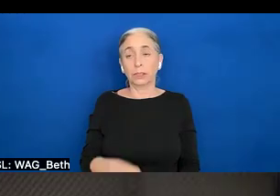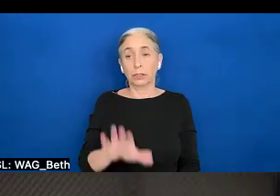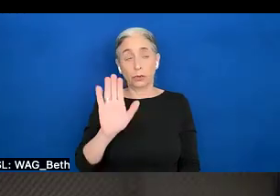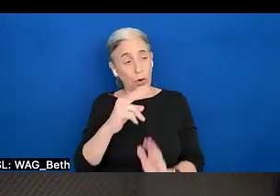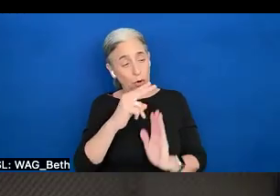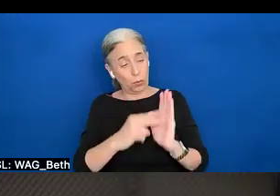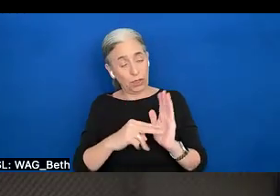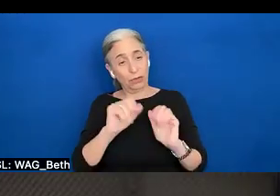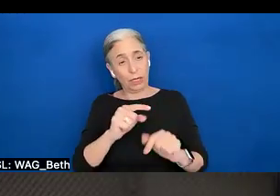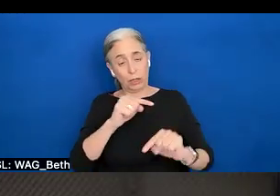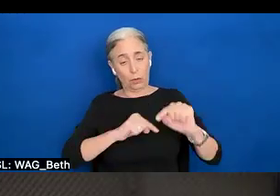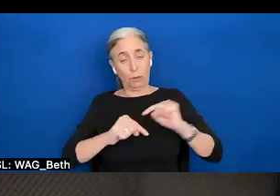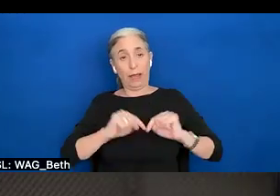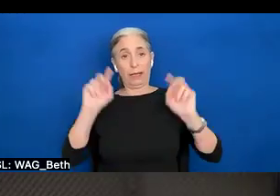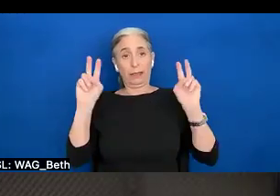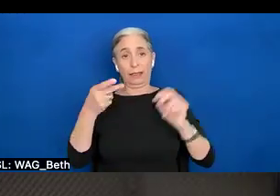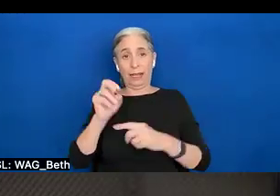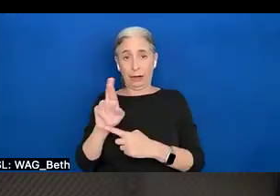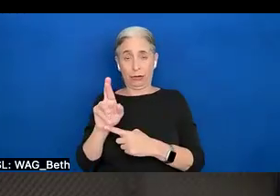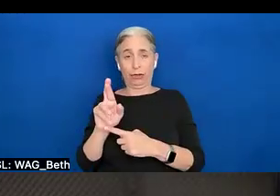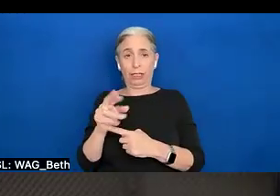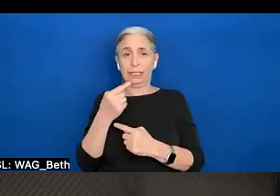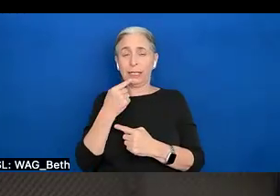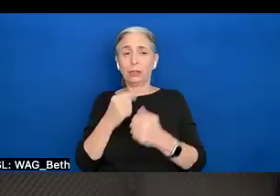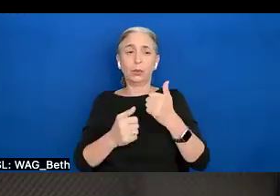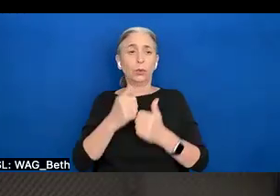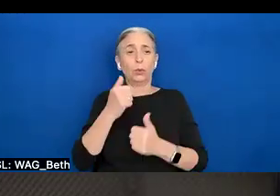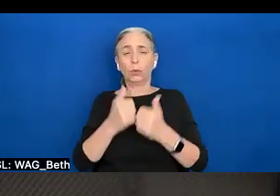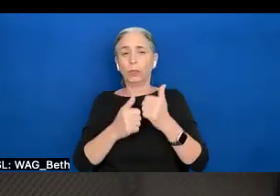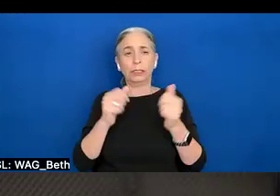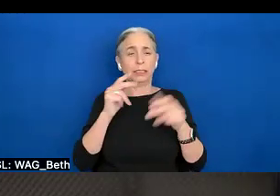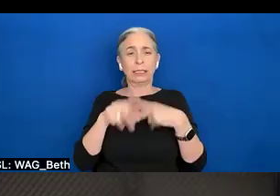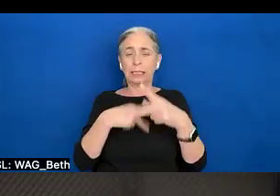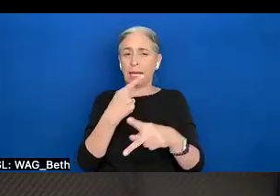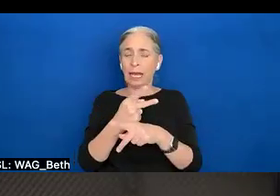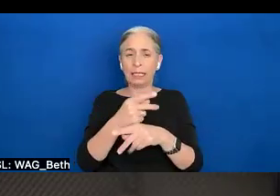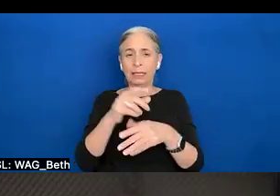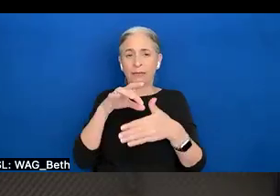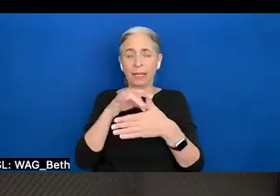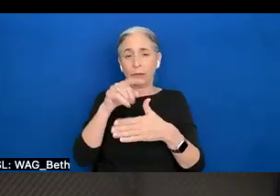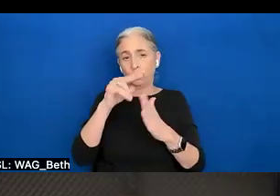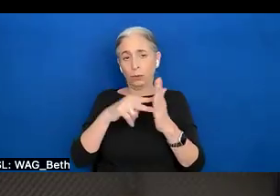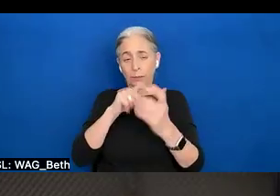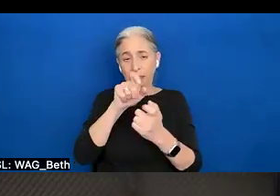And your reader can go back to the header and tells you which type of content you are reading in a specific